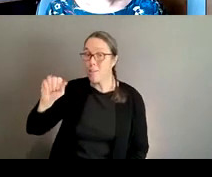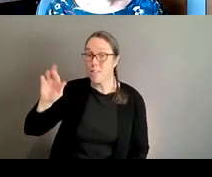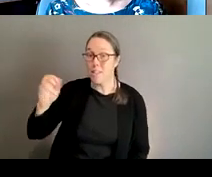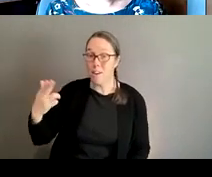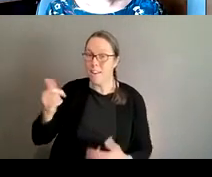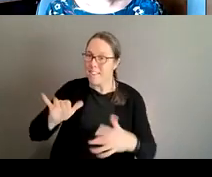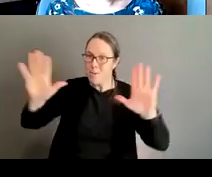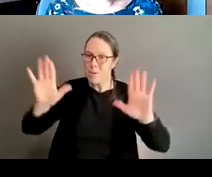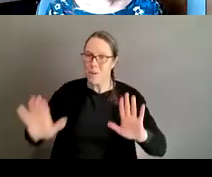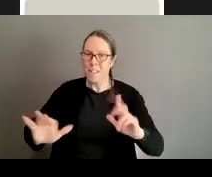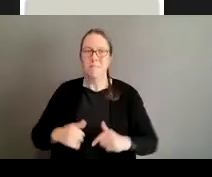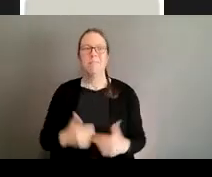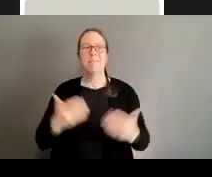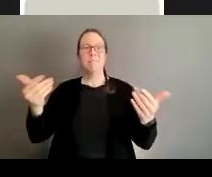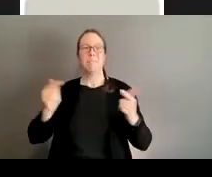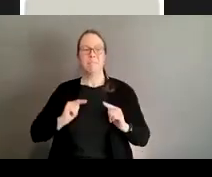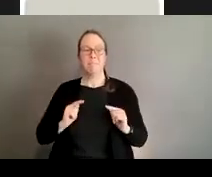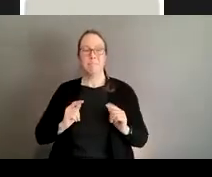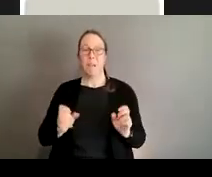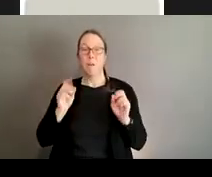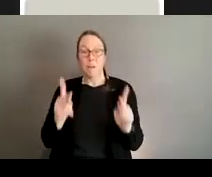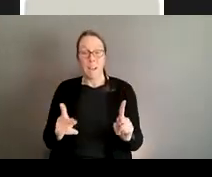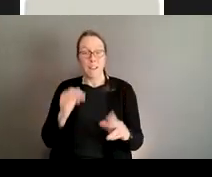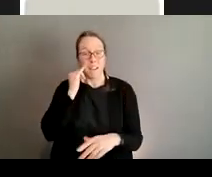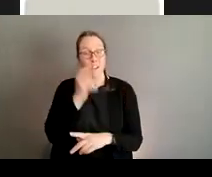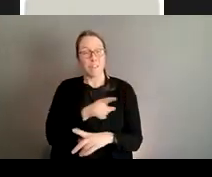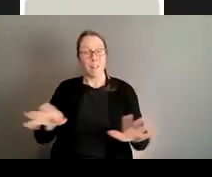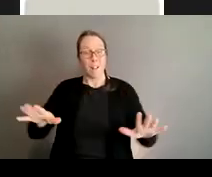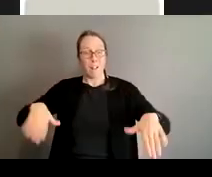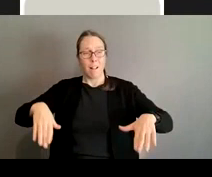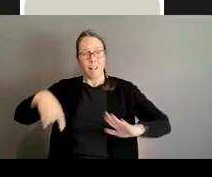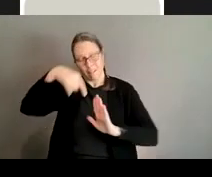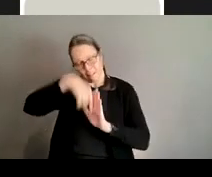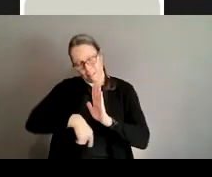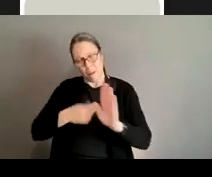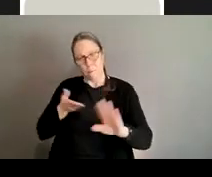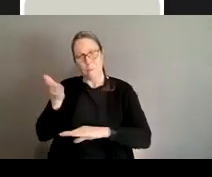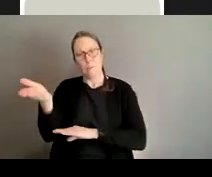Okay, so if you have not yet dug into the proposal itself, I just wanted